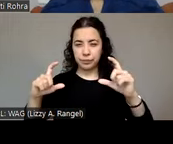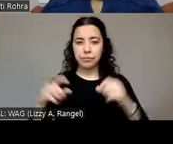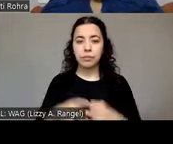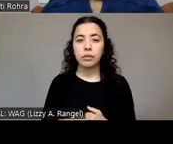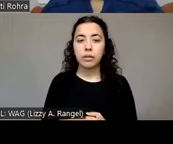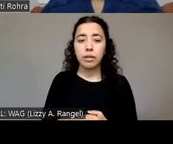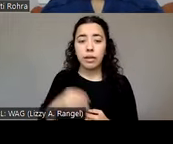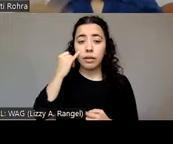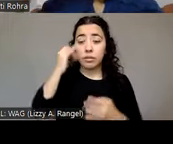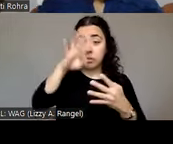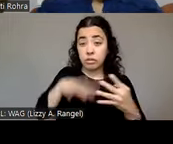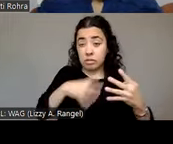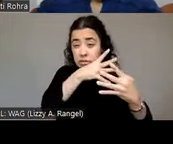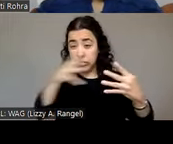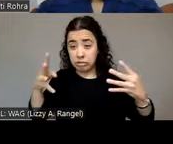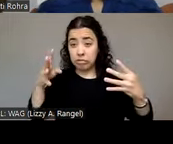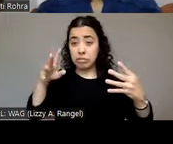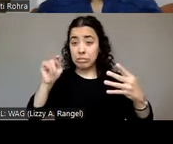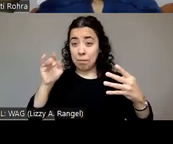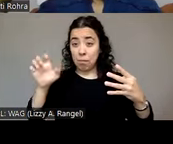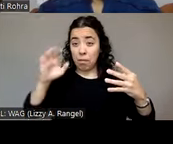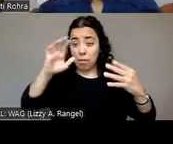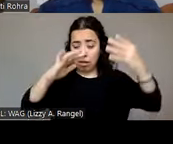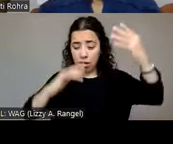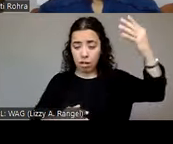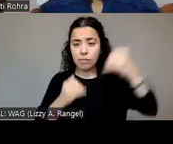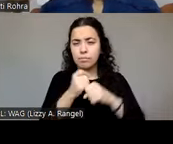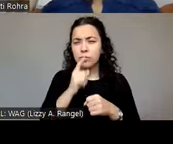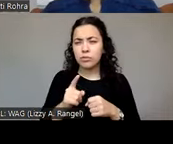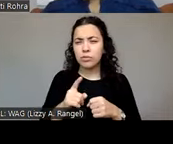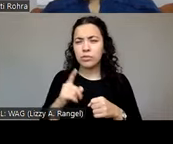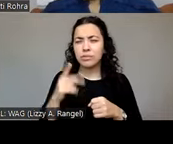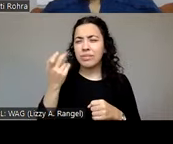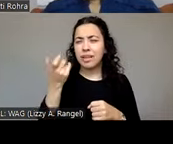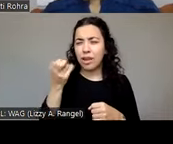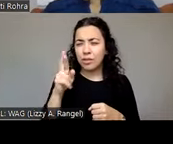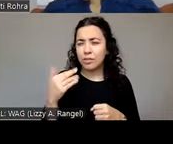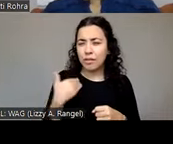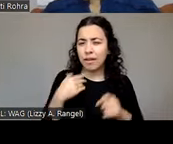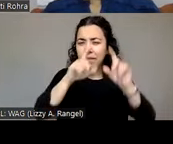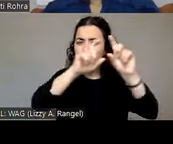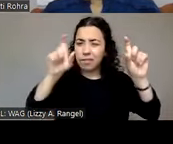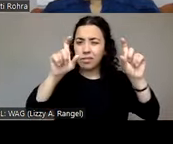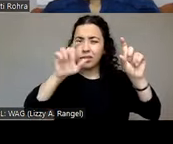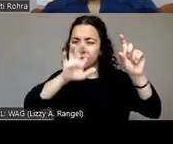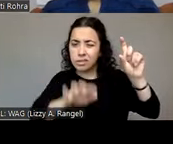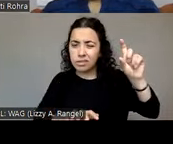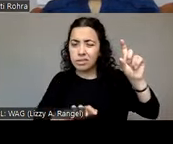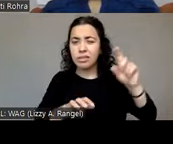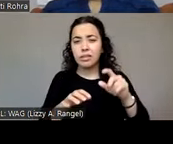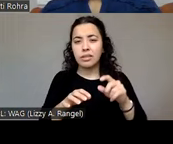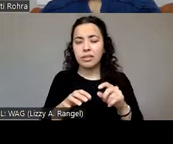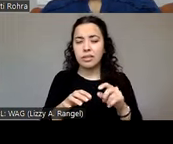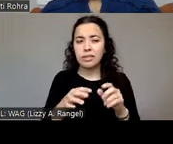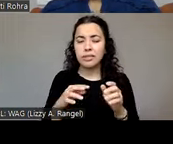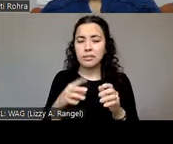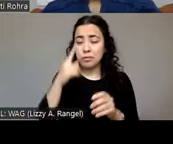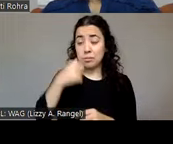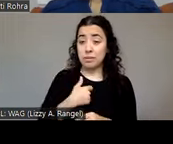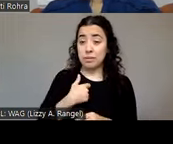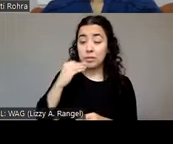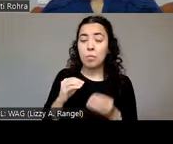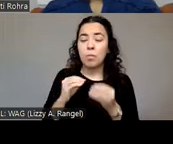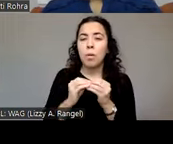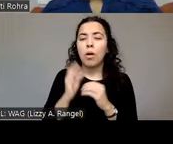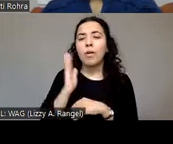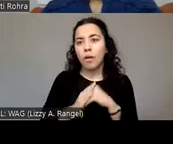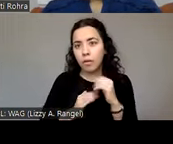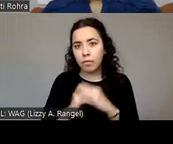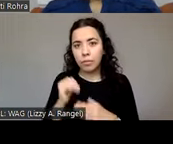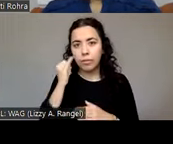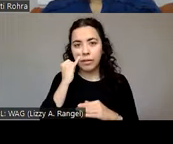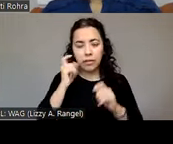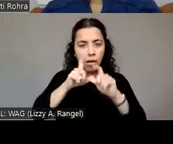long tables free the headers. It makes it a lot more comfortable experience. If headers are not